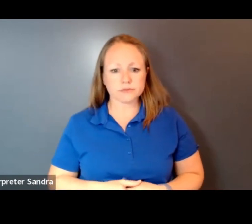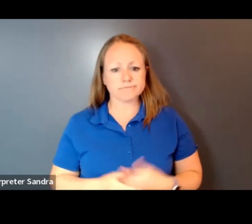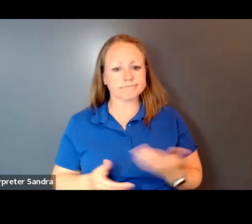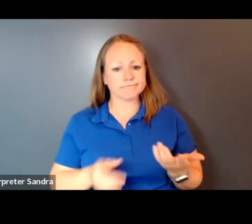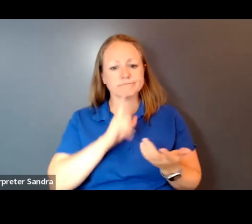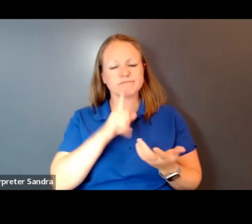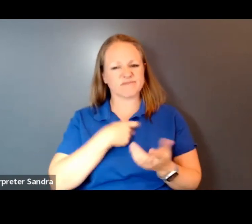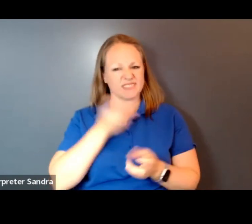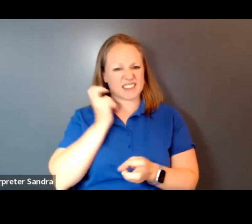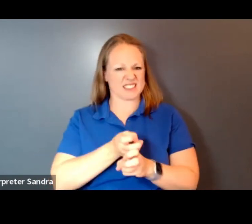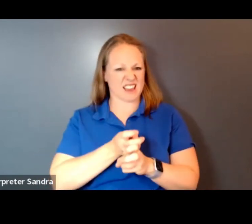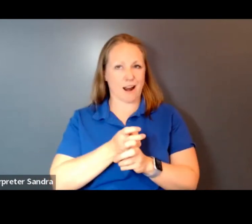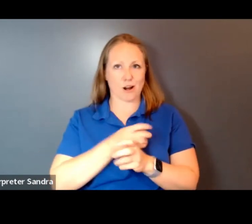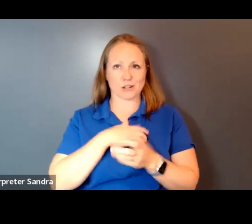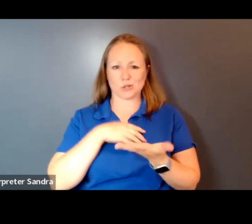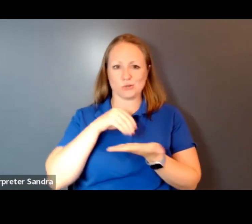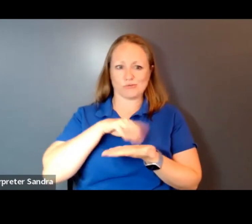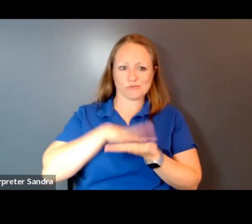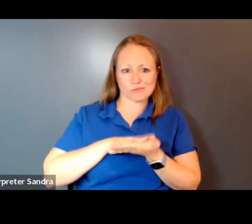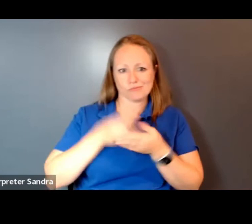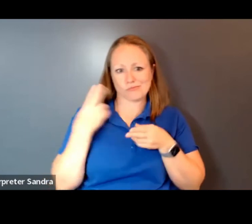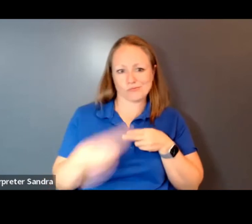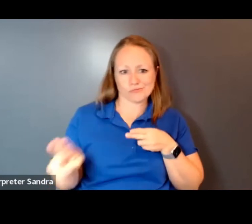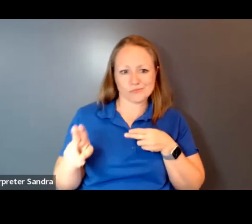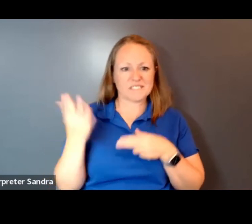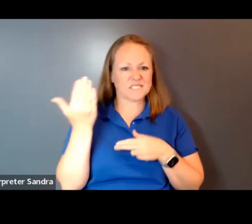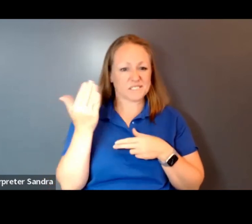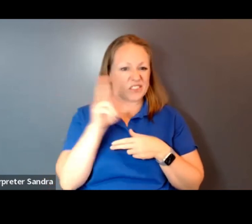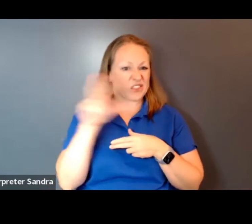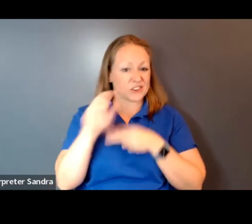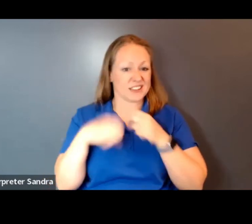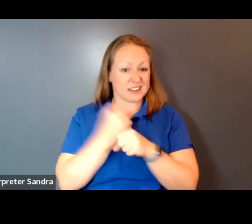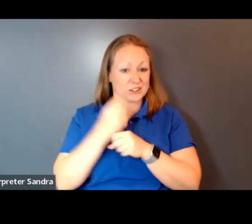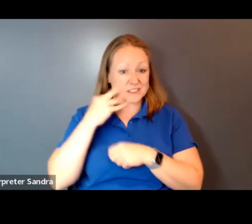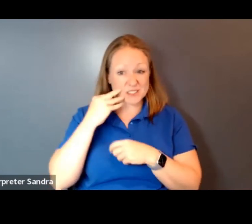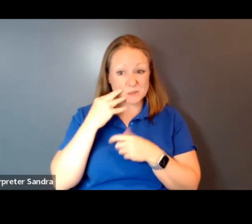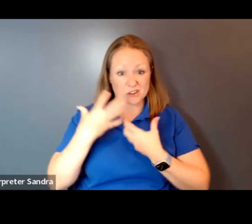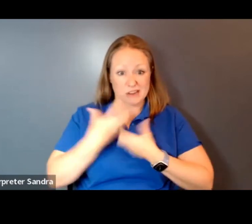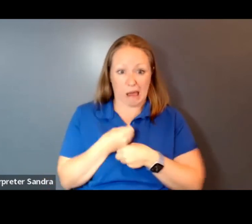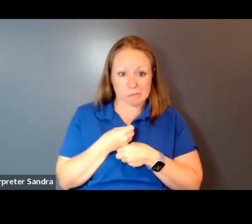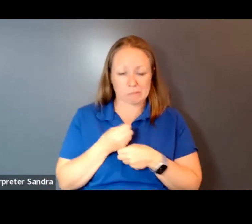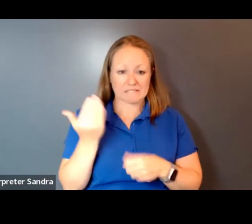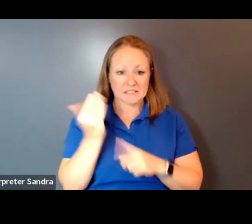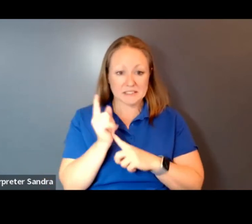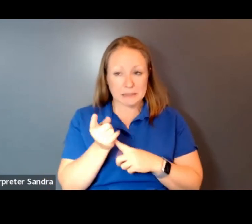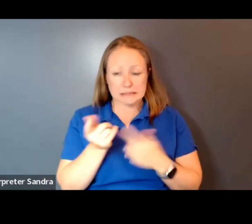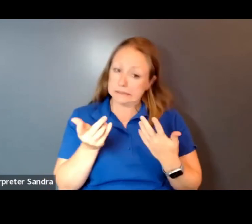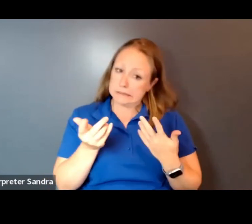30 years of experience into 15 minutes. But I'll do my best here. So hopefully that'll make